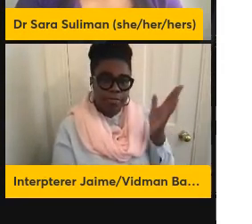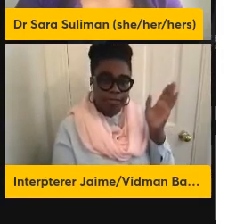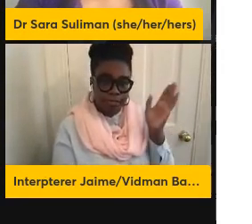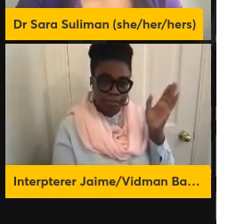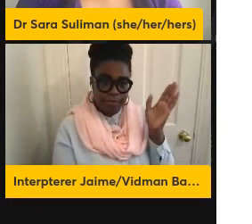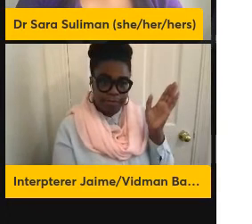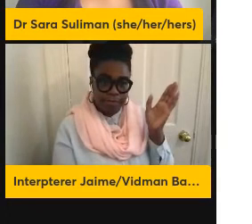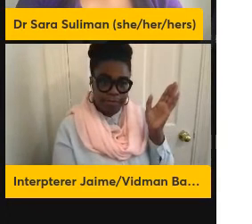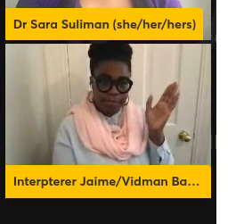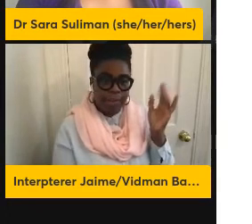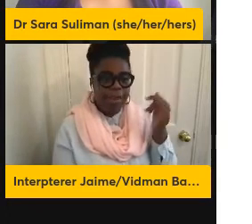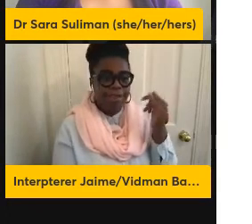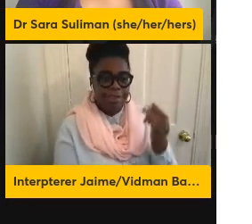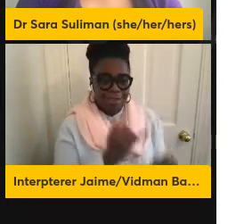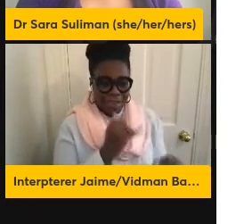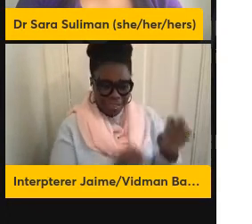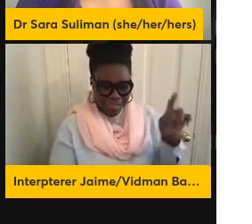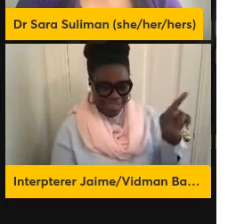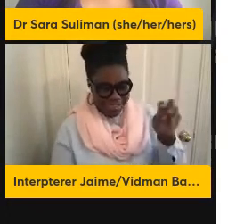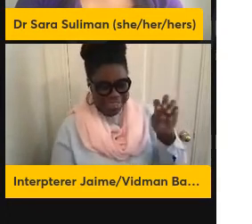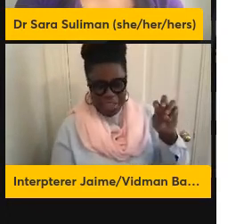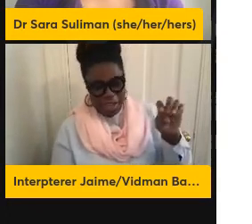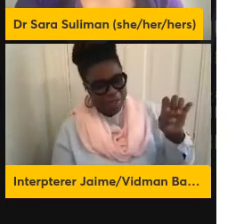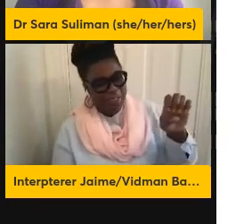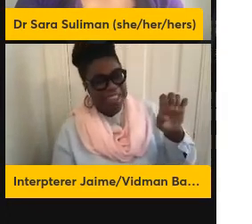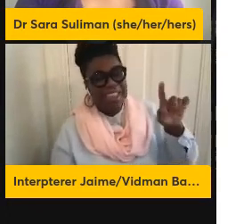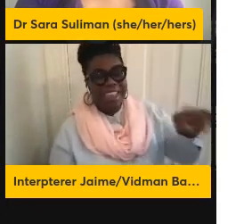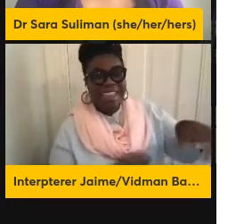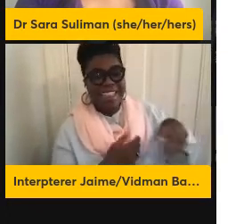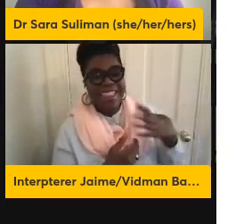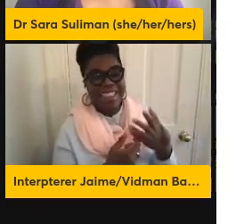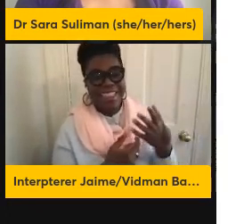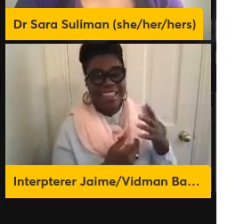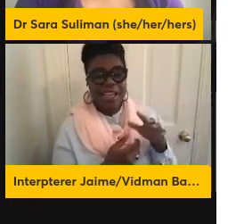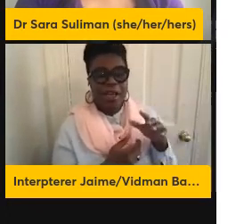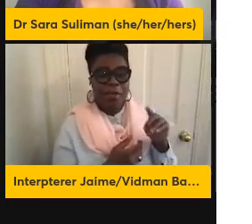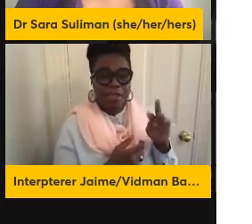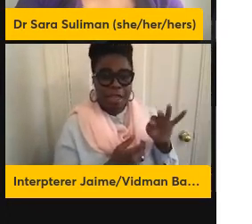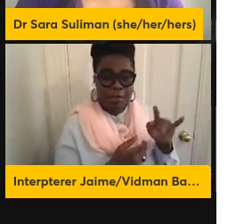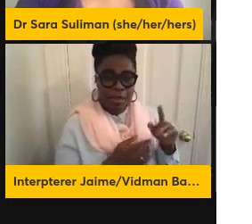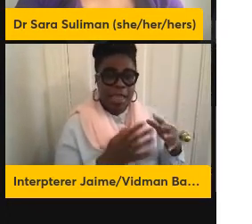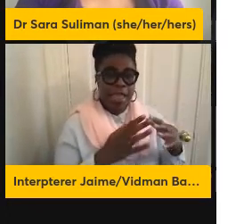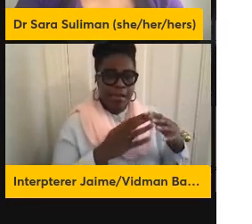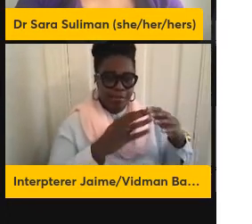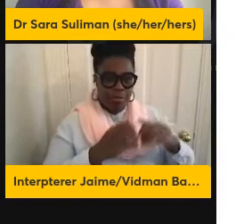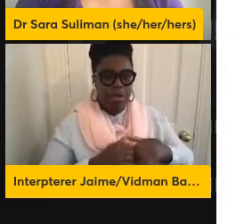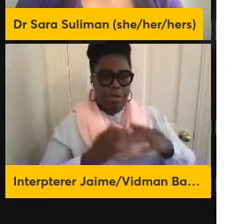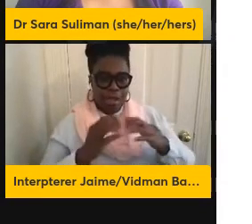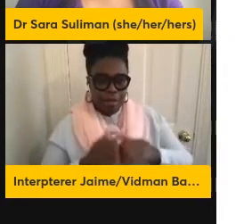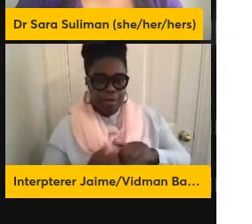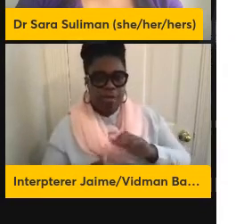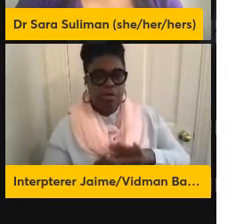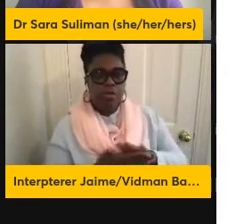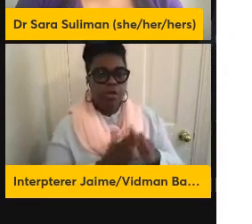It's the last enzyme and tyrosine metabolism. And what it does is break down femoral acetyl acetate into fumarate and acetyl